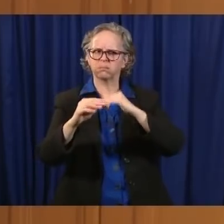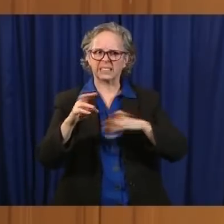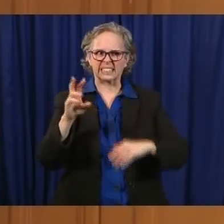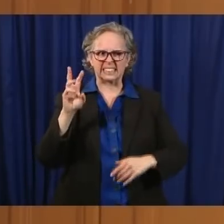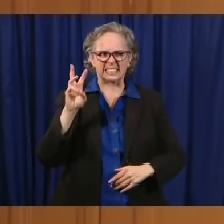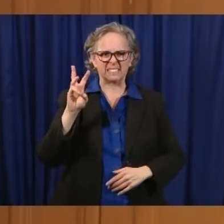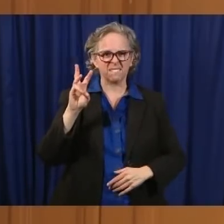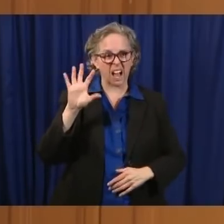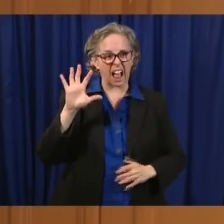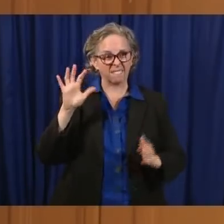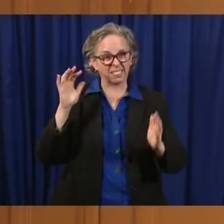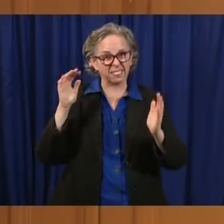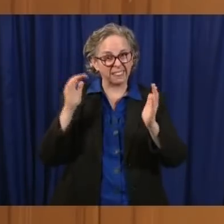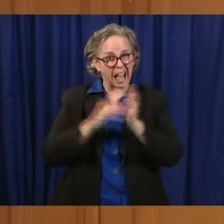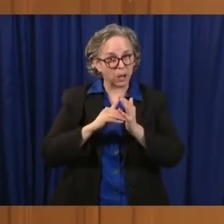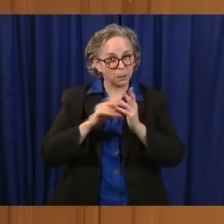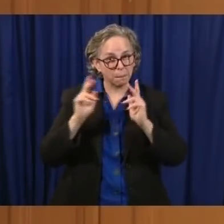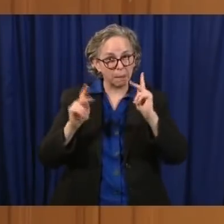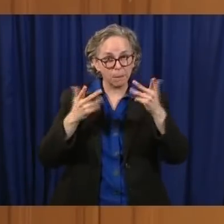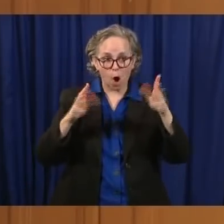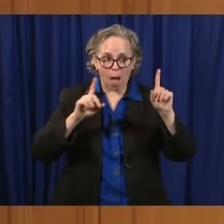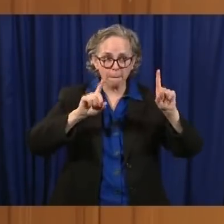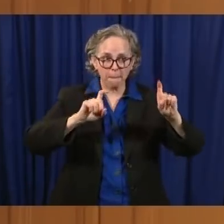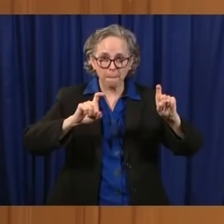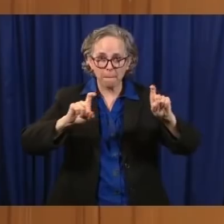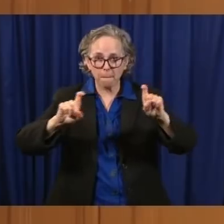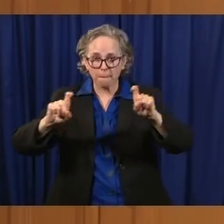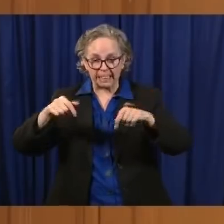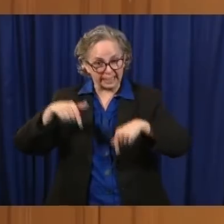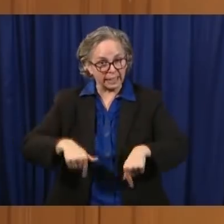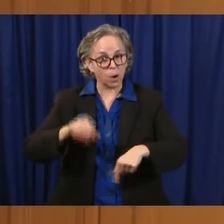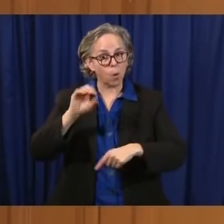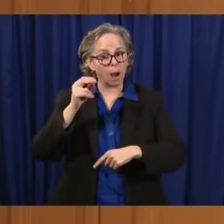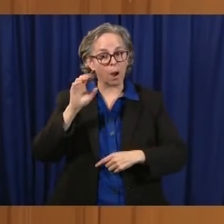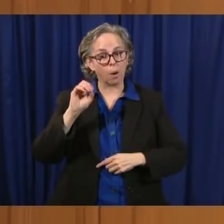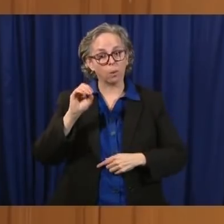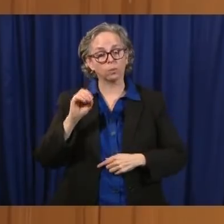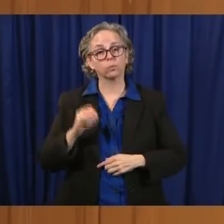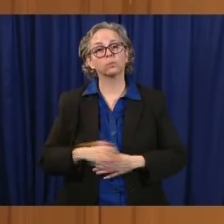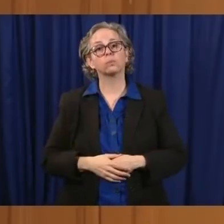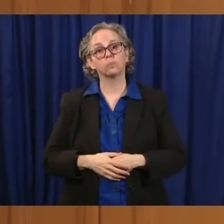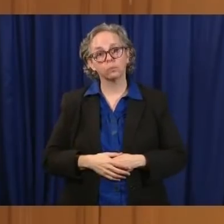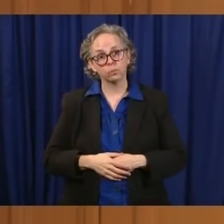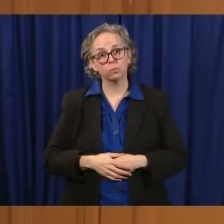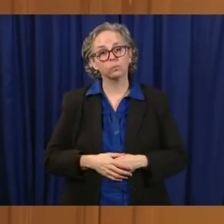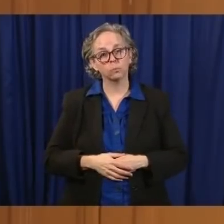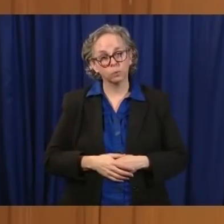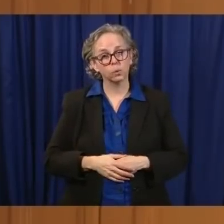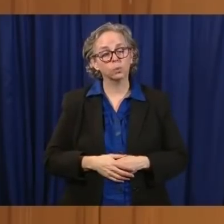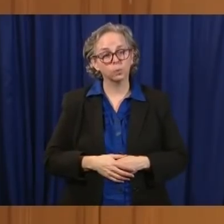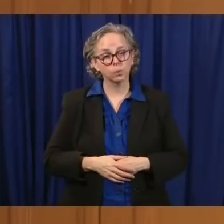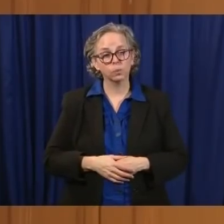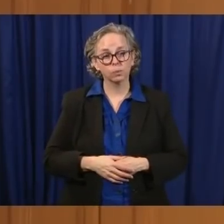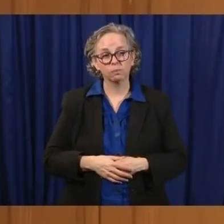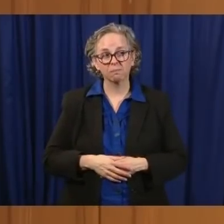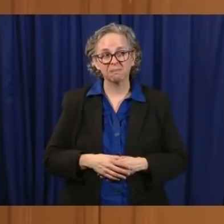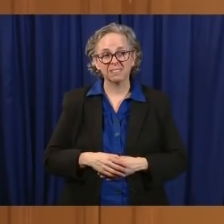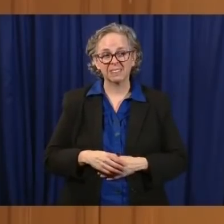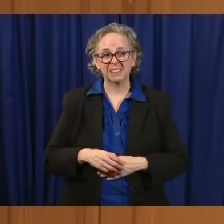FLAT, JUST LIKE THE CURVE HAS SHOWED, WE ARE HAVING A FLAT, STEADY PEAK, AT THE PEAK AND IT IS VERY STABLE AT THIS POINT, 65,000 TESTS HAVE BEEN DONE TO